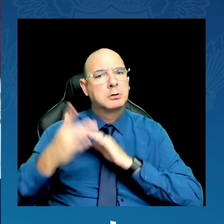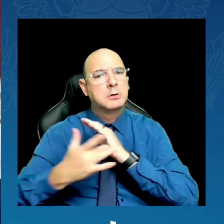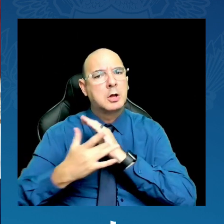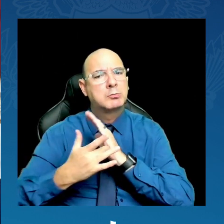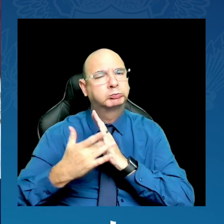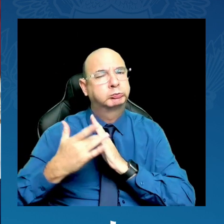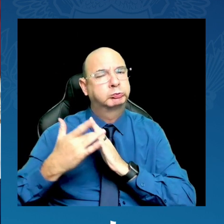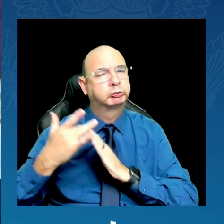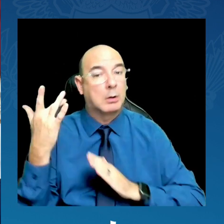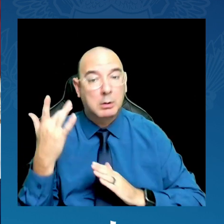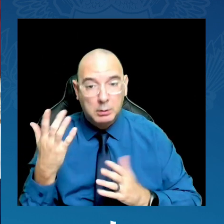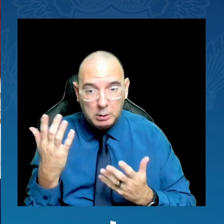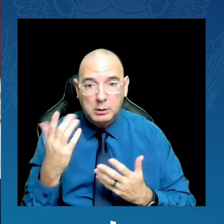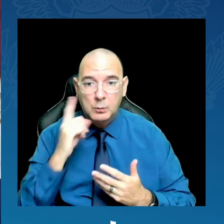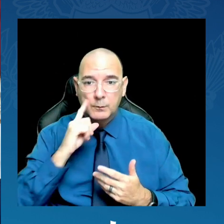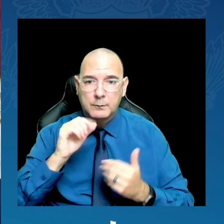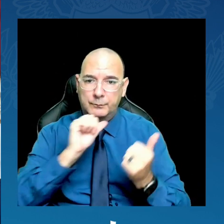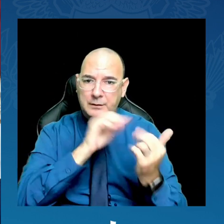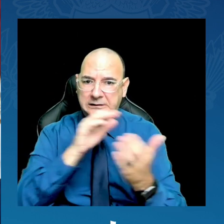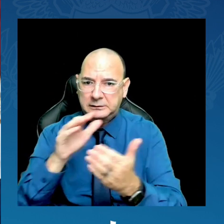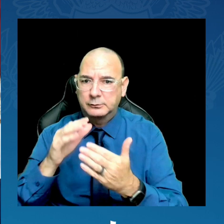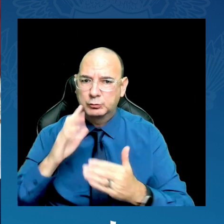the challenges of our mission in the space domain.